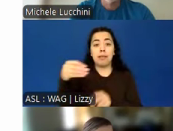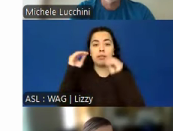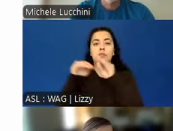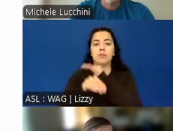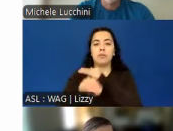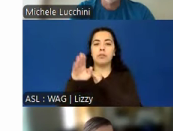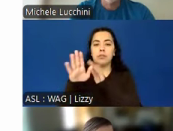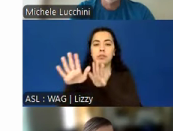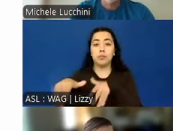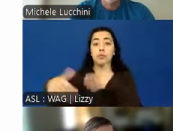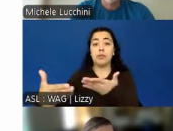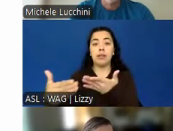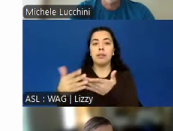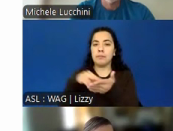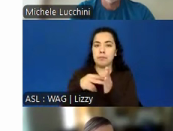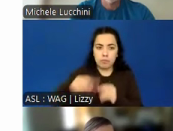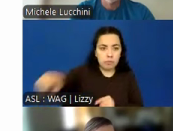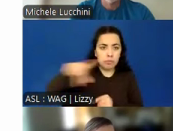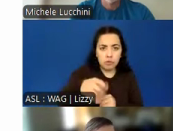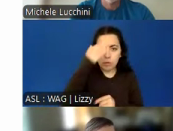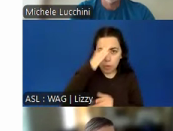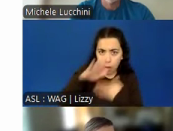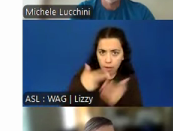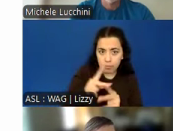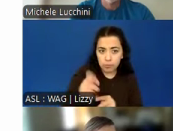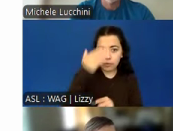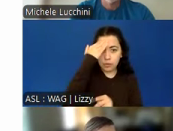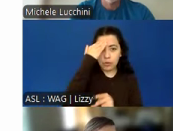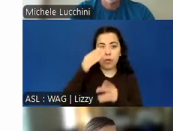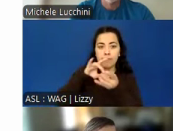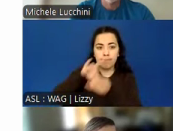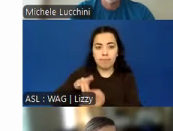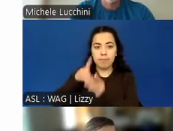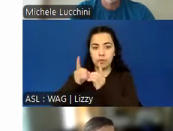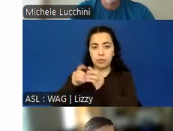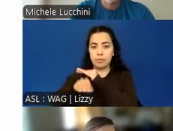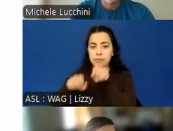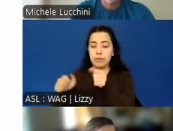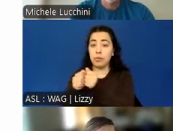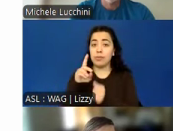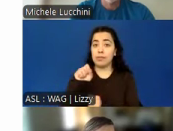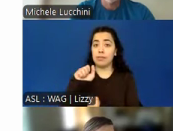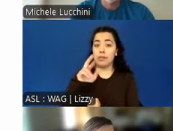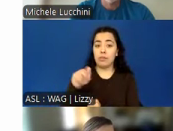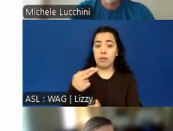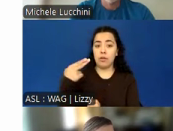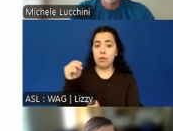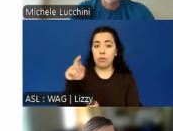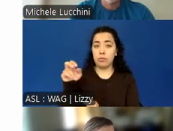Accessibility with Sarah Horton and David Sloan. And then coming up in September on the 19th,